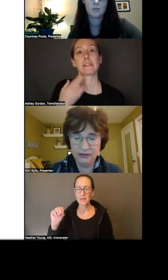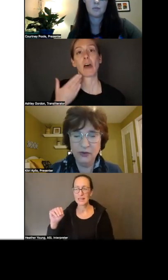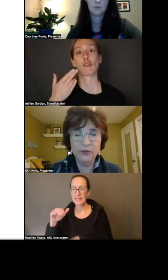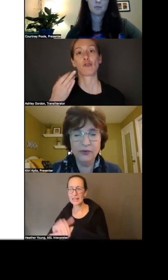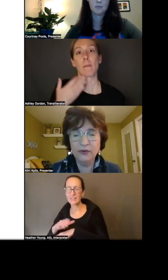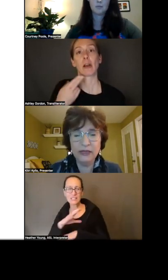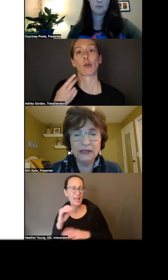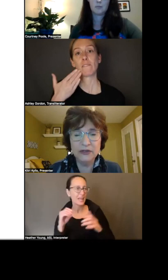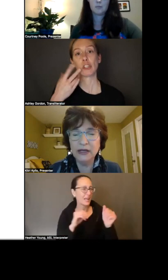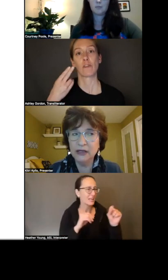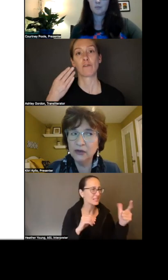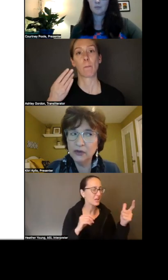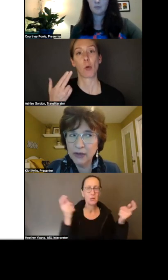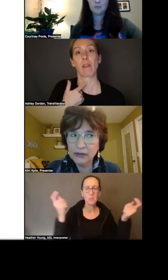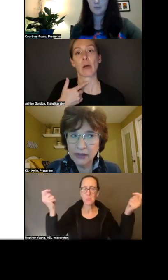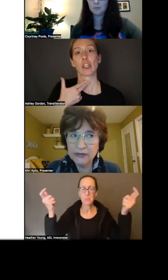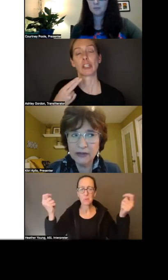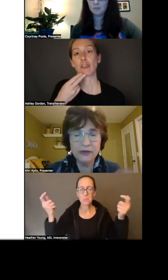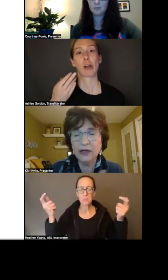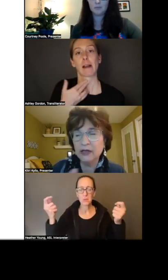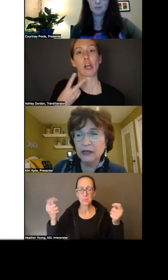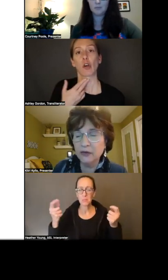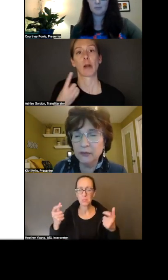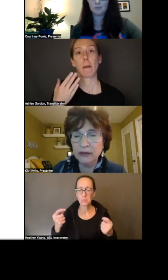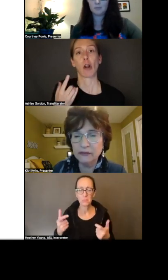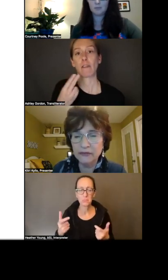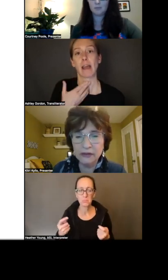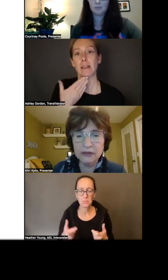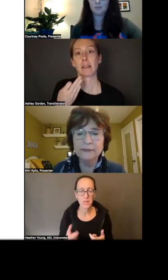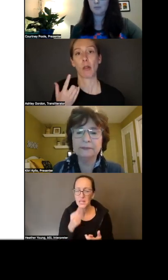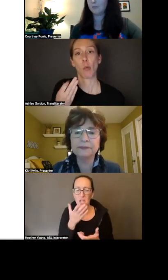So kids are not getting a good model of ASL, they're not getting a good model of English.